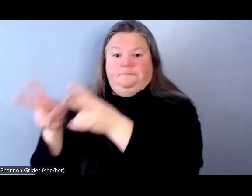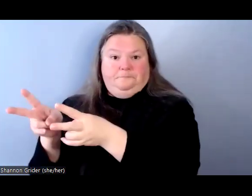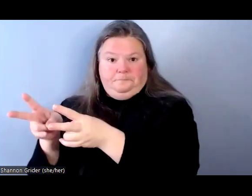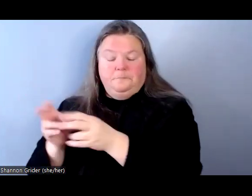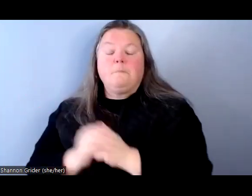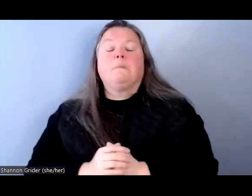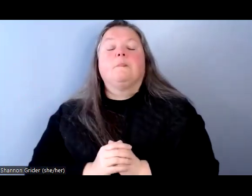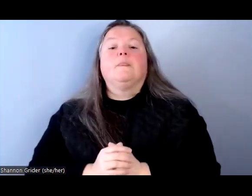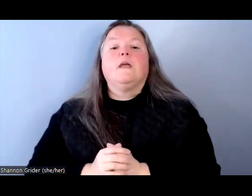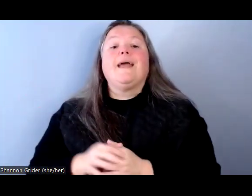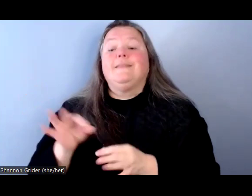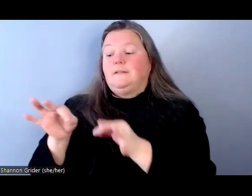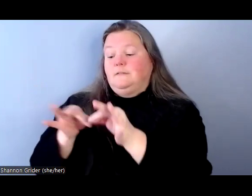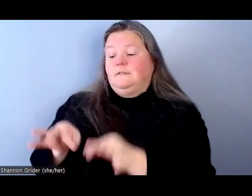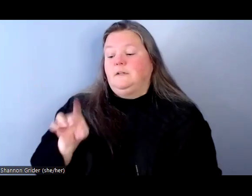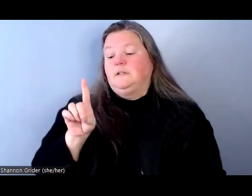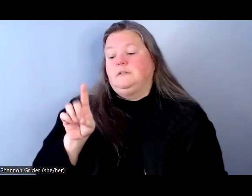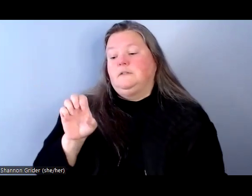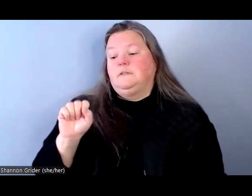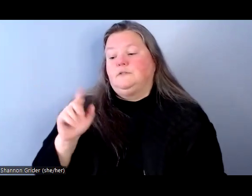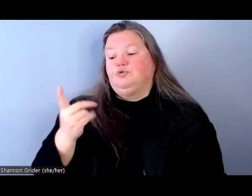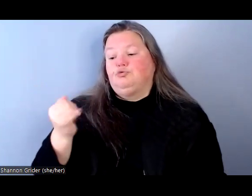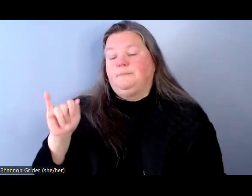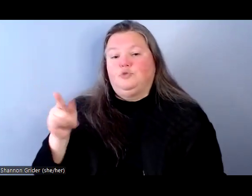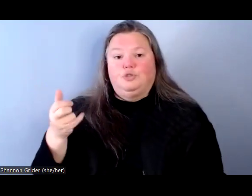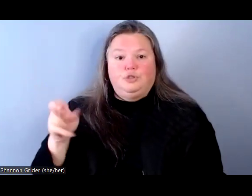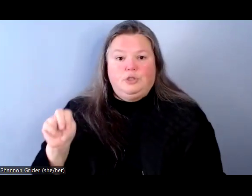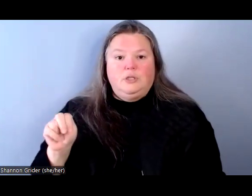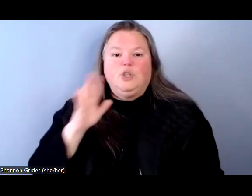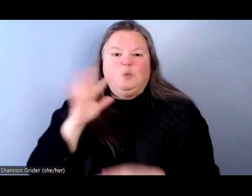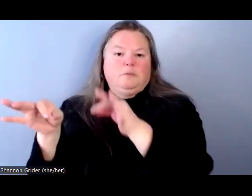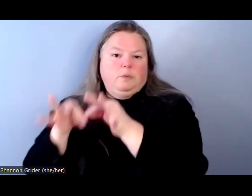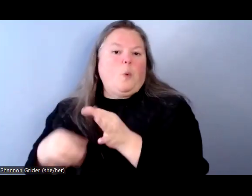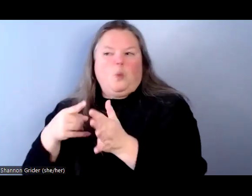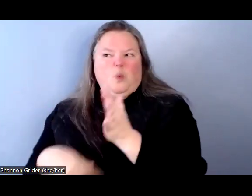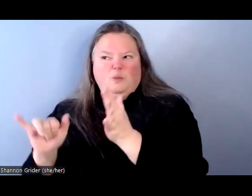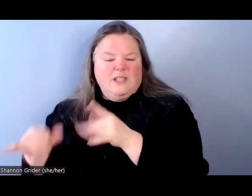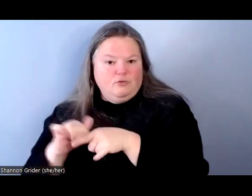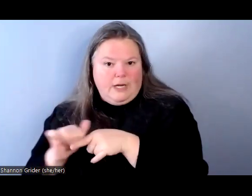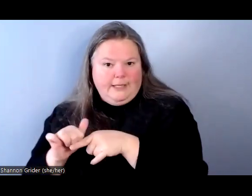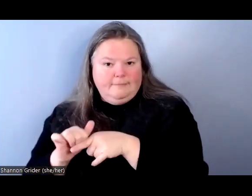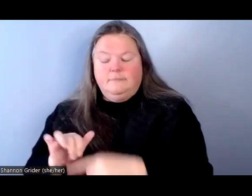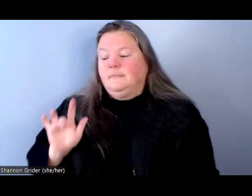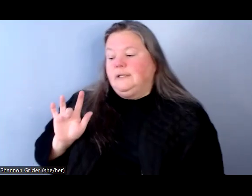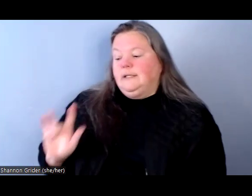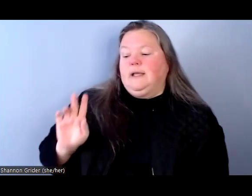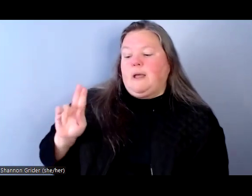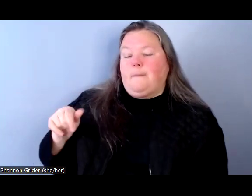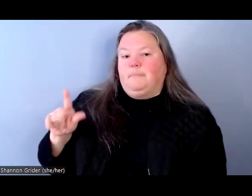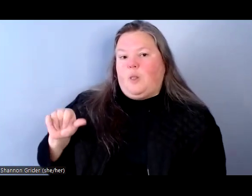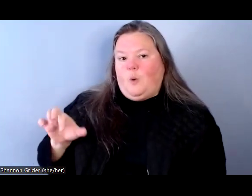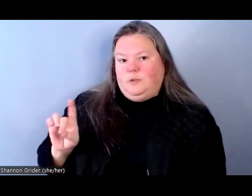You will then enter the description of the training and hit "upload",